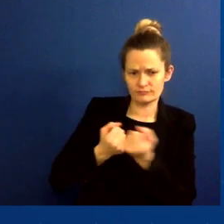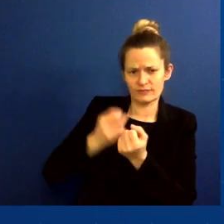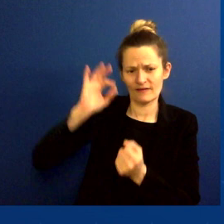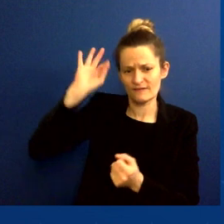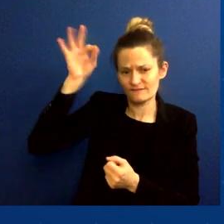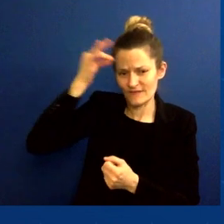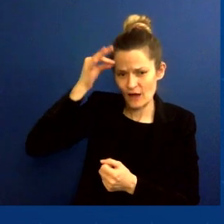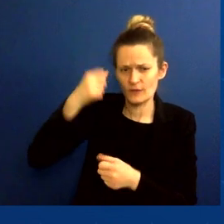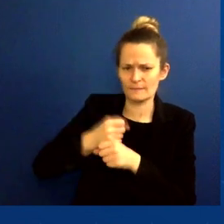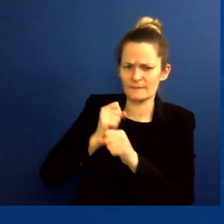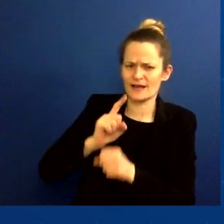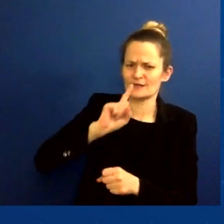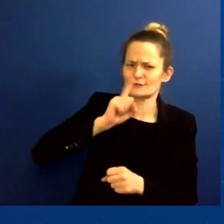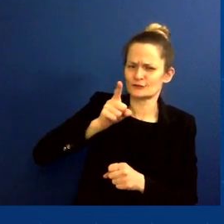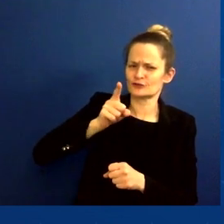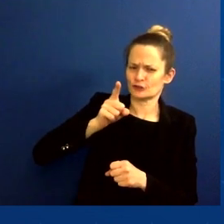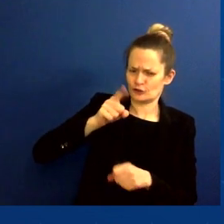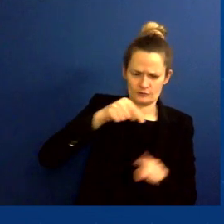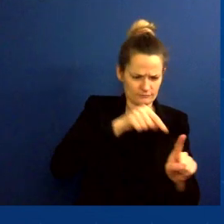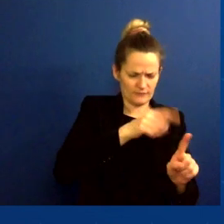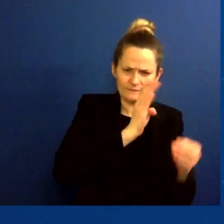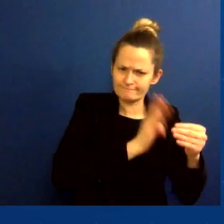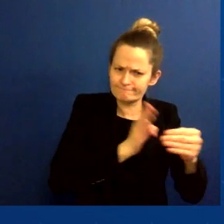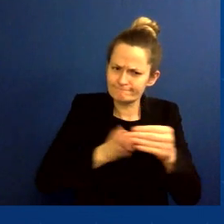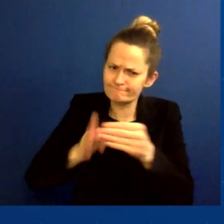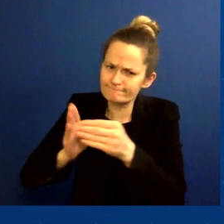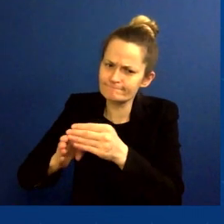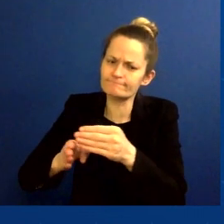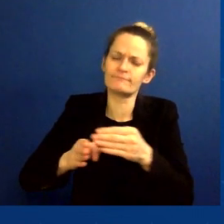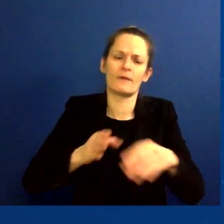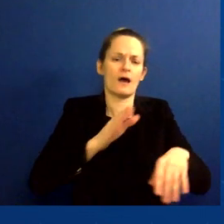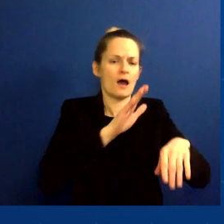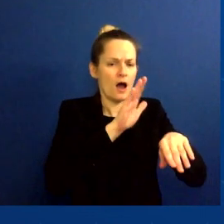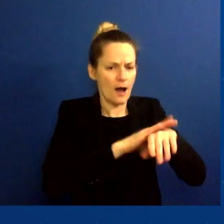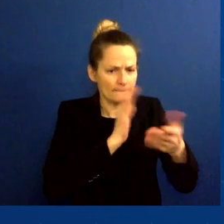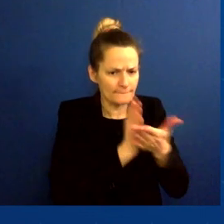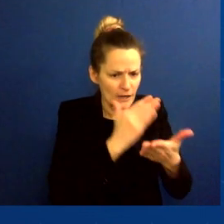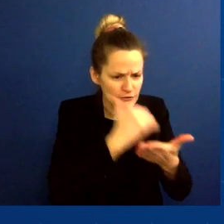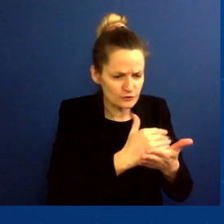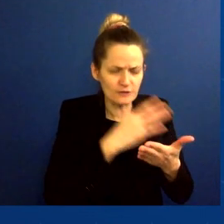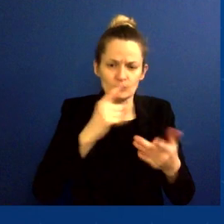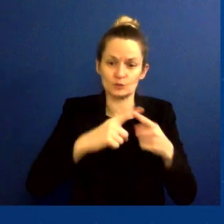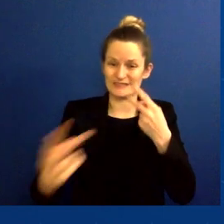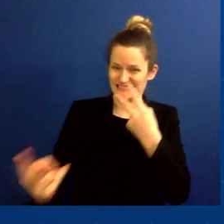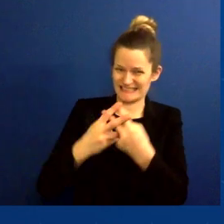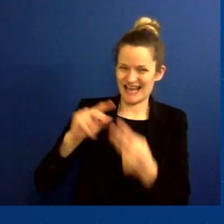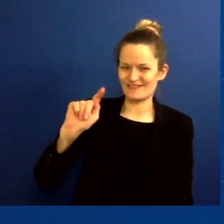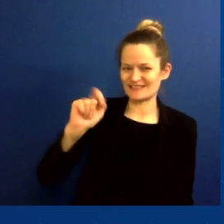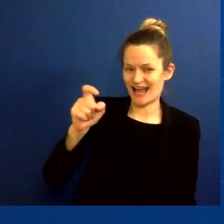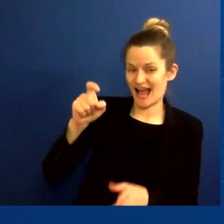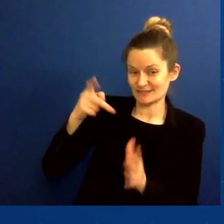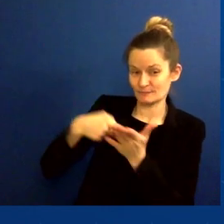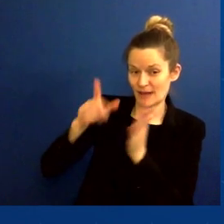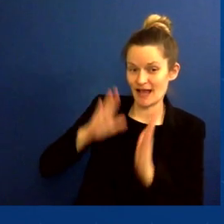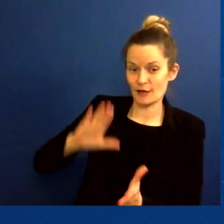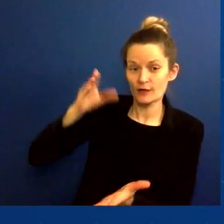clearing construction zones quickly, and ensuring that everything the federal government signs to contract to build is built to last.